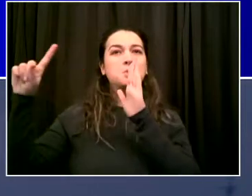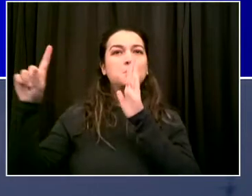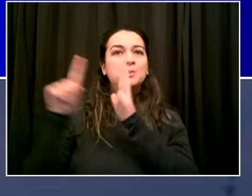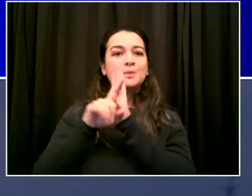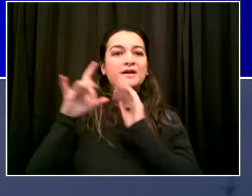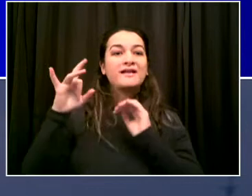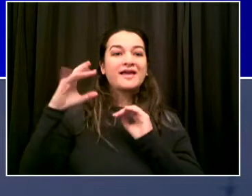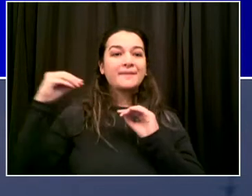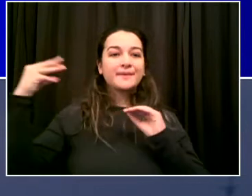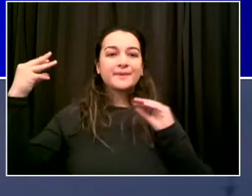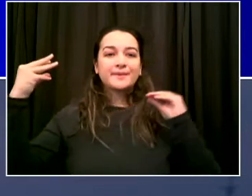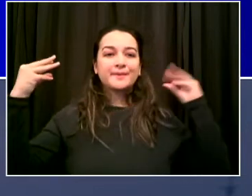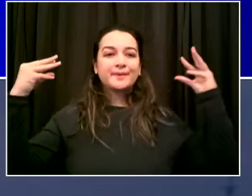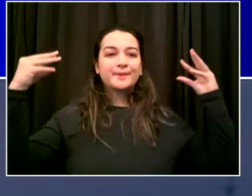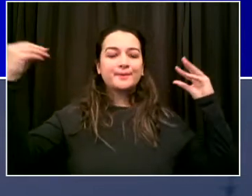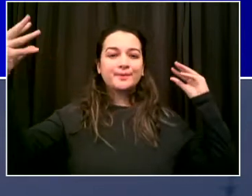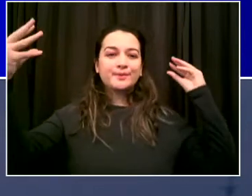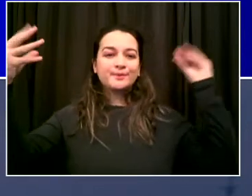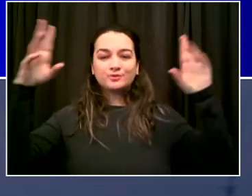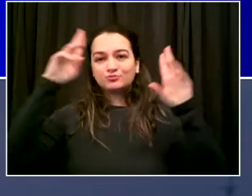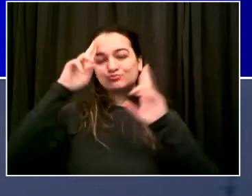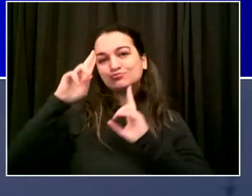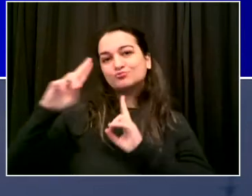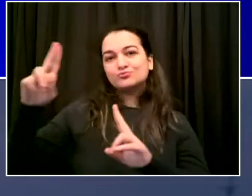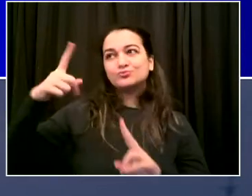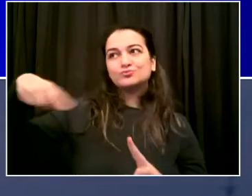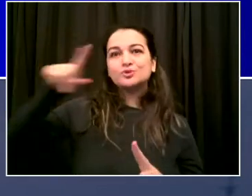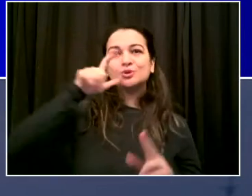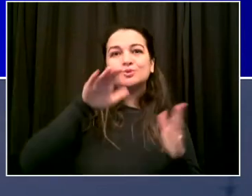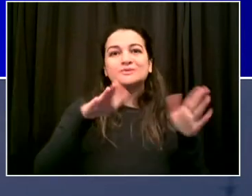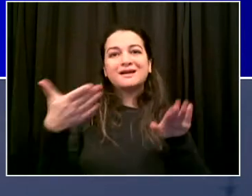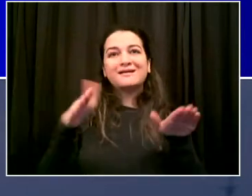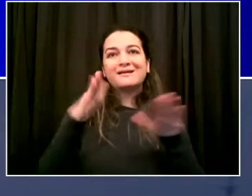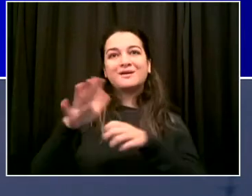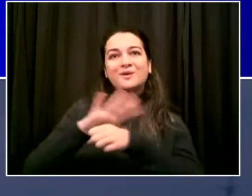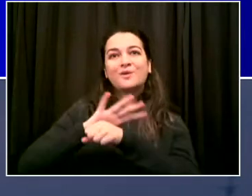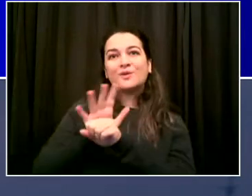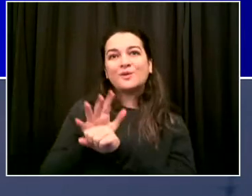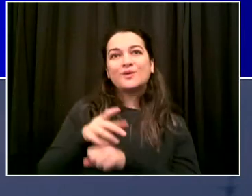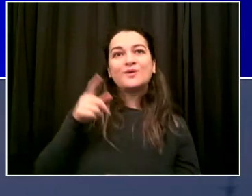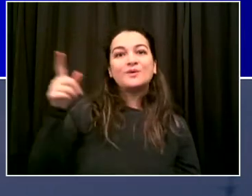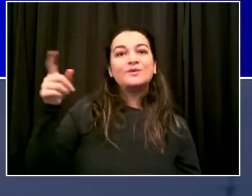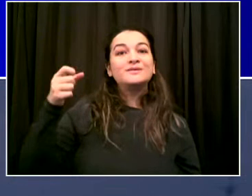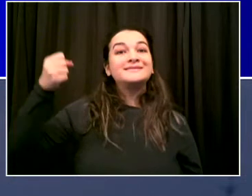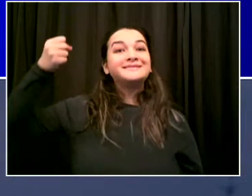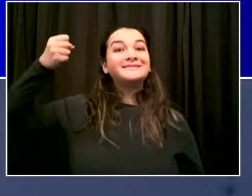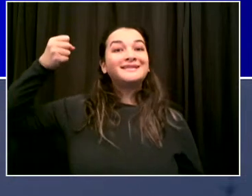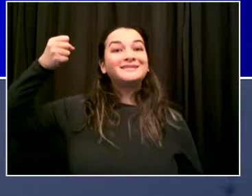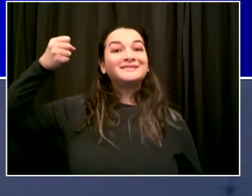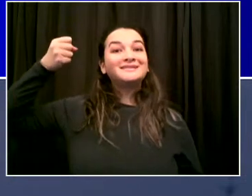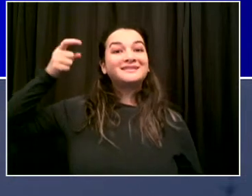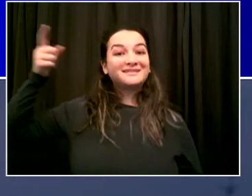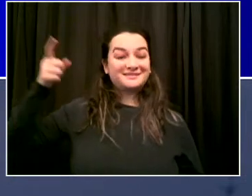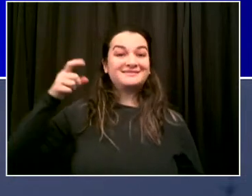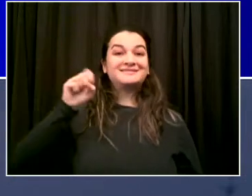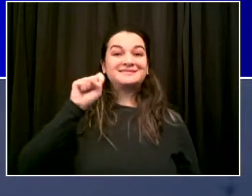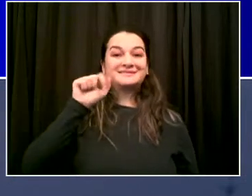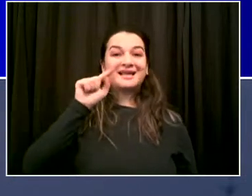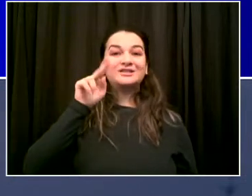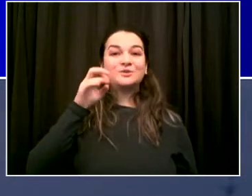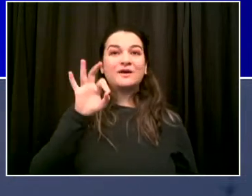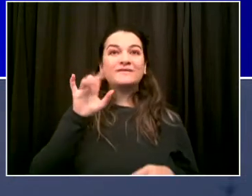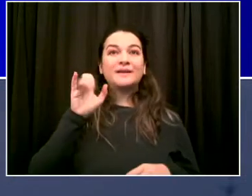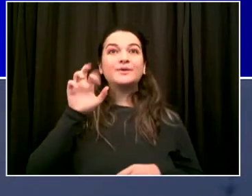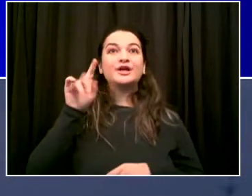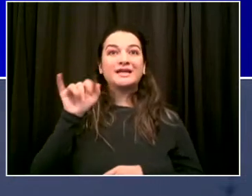OLST.